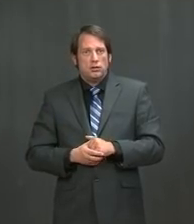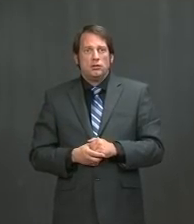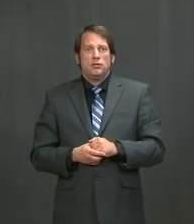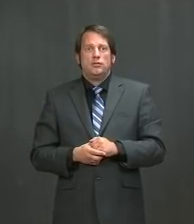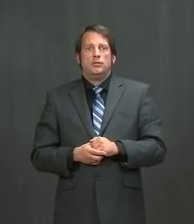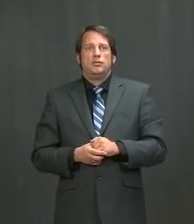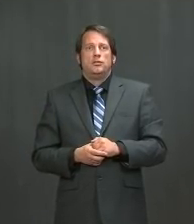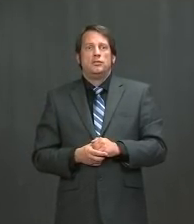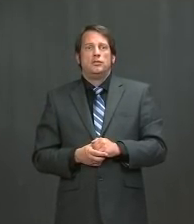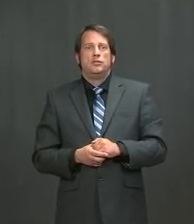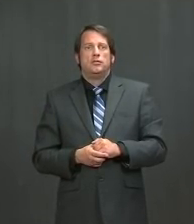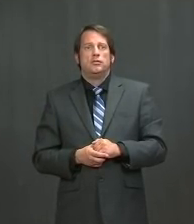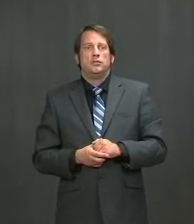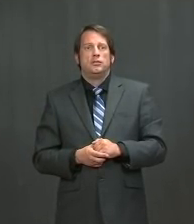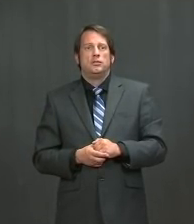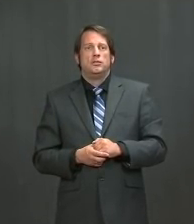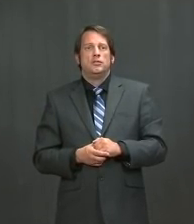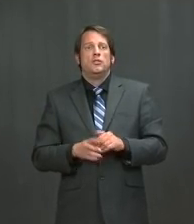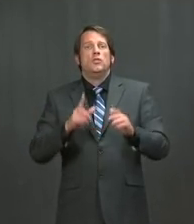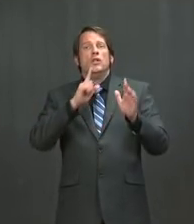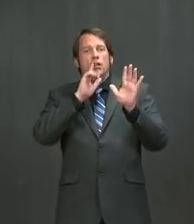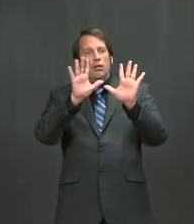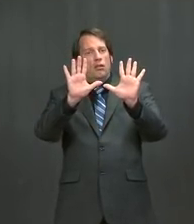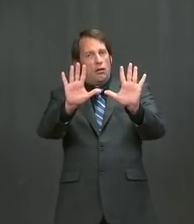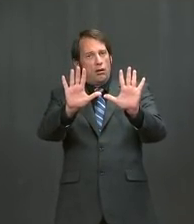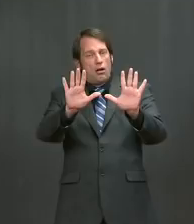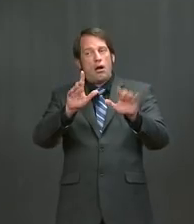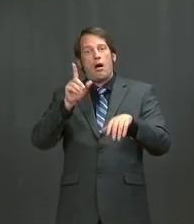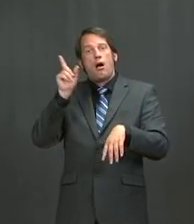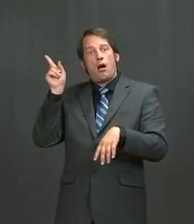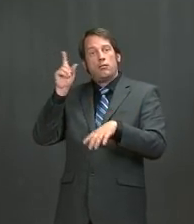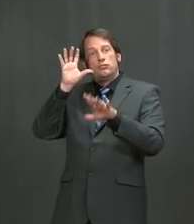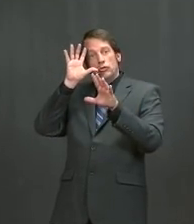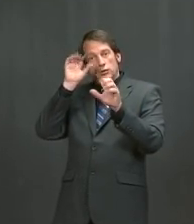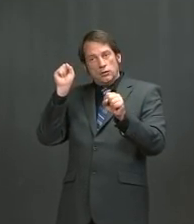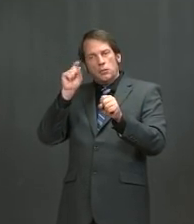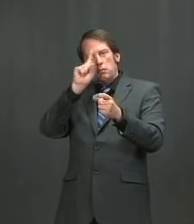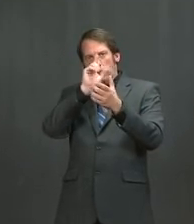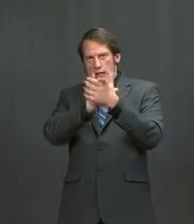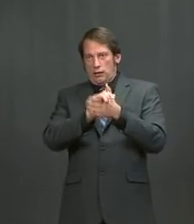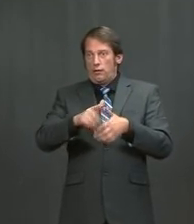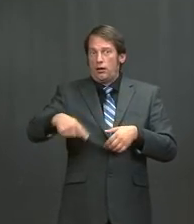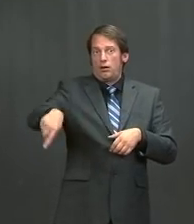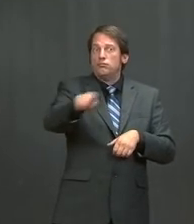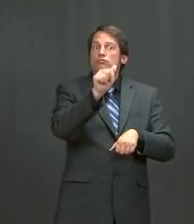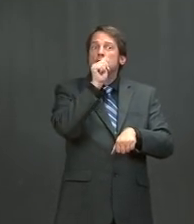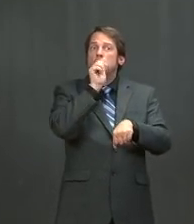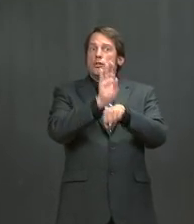and we all believe private sector entities are going to make decisions, and that's their role to do so.